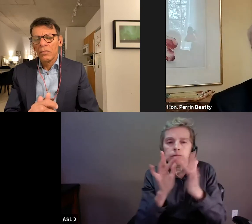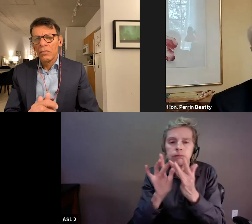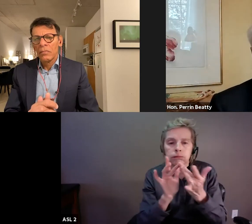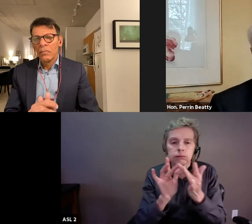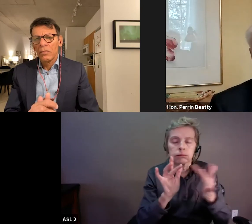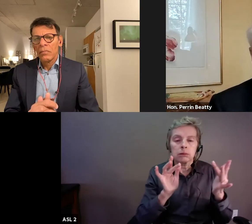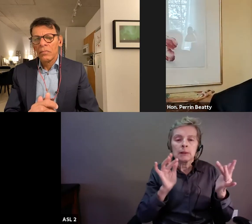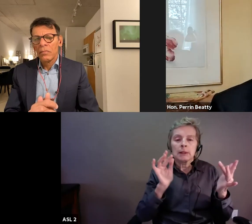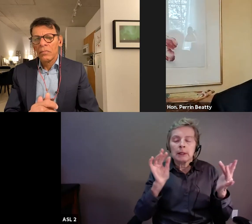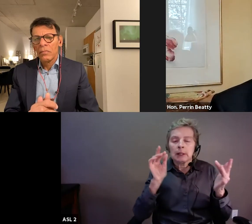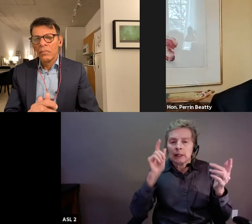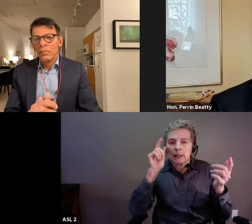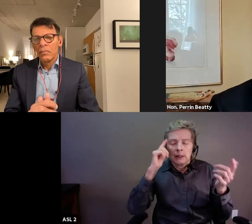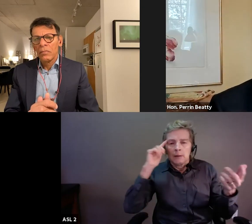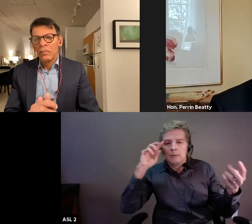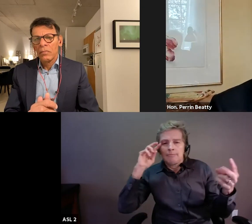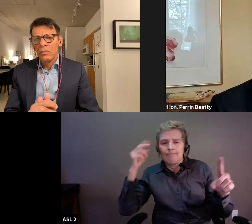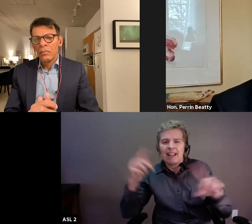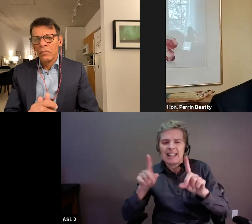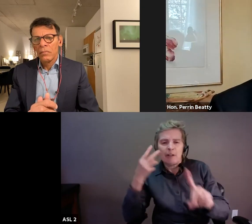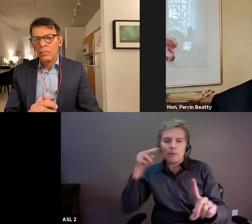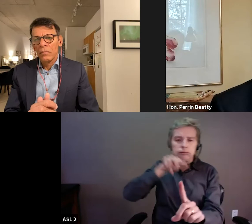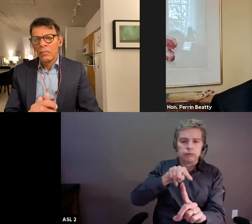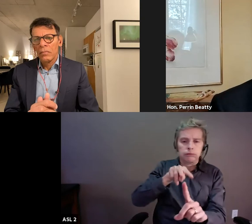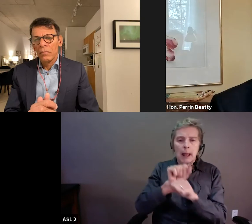how we deal with our employees, how we deal with with customers and suppliers and so on.